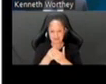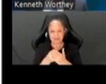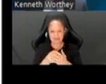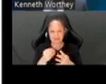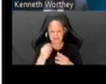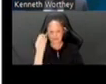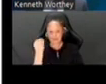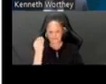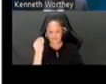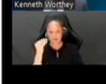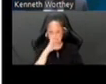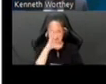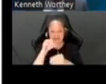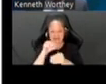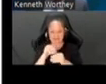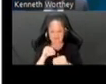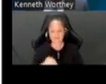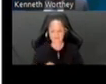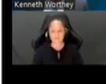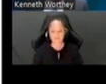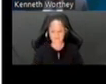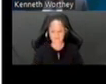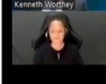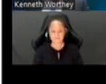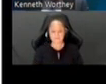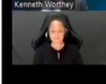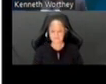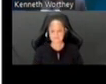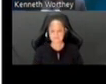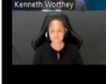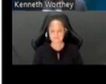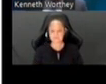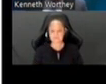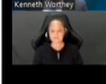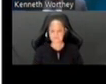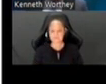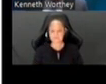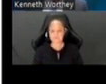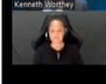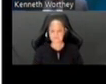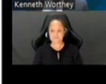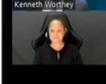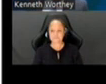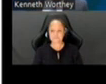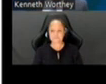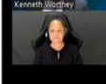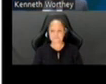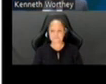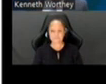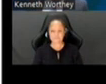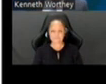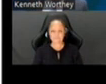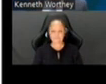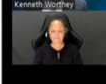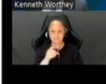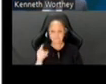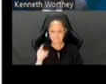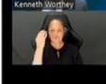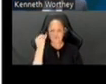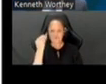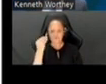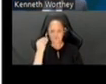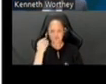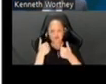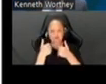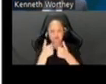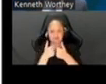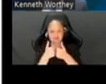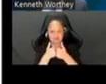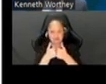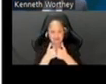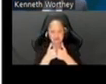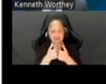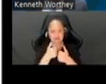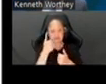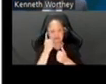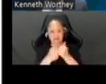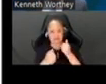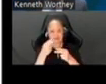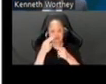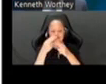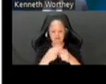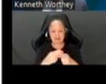Next slide please. There are 14 games like I mentioned. Each game has rounds within them.